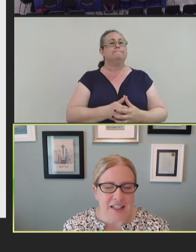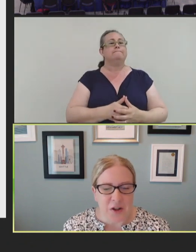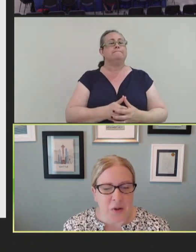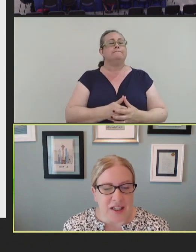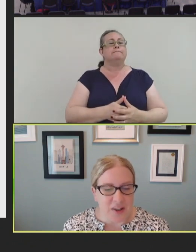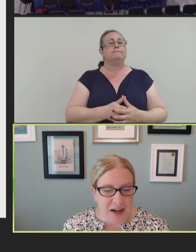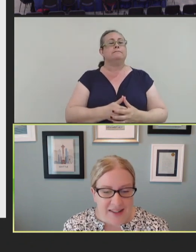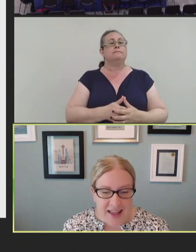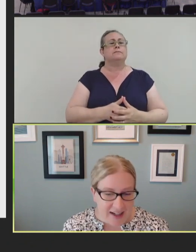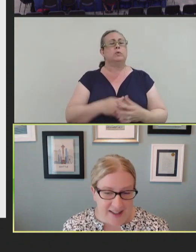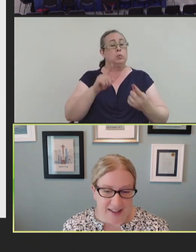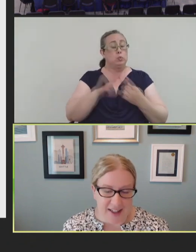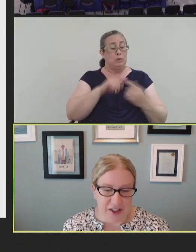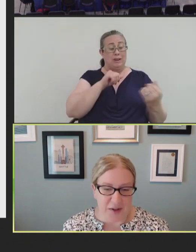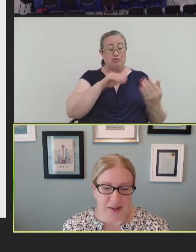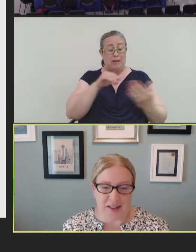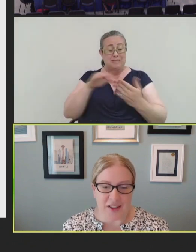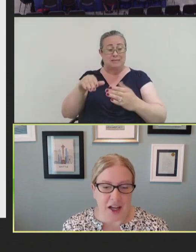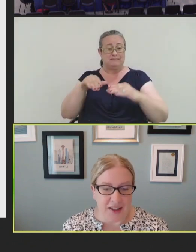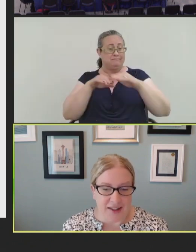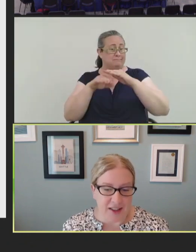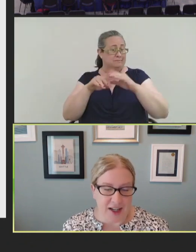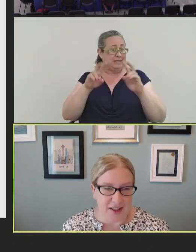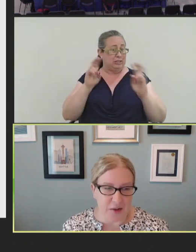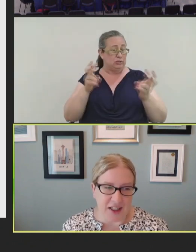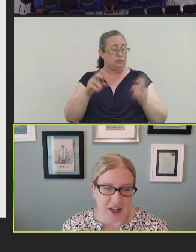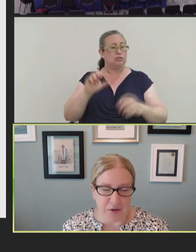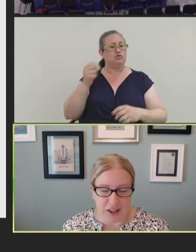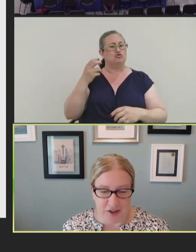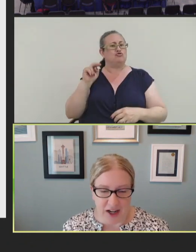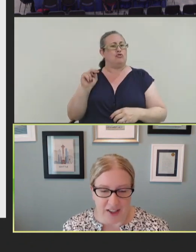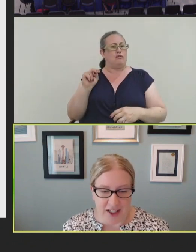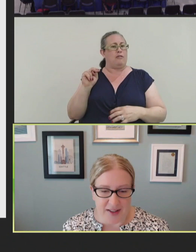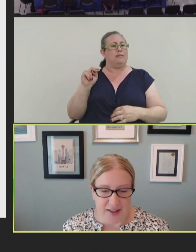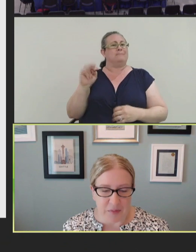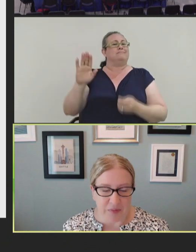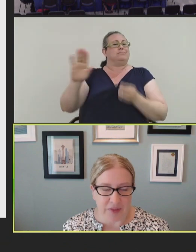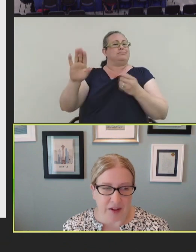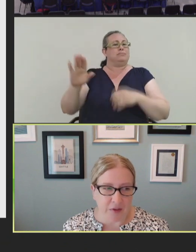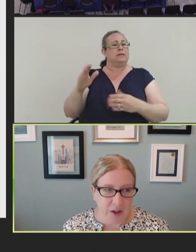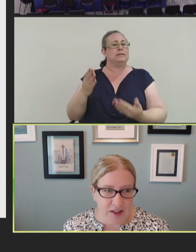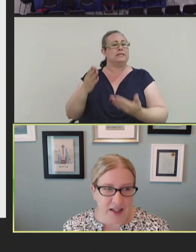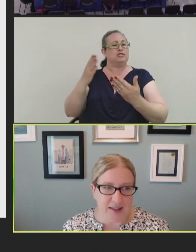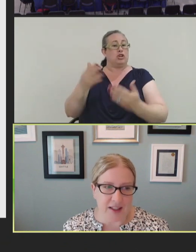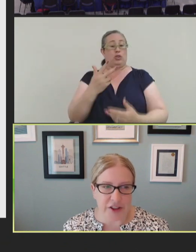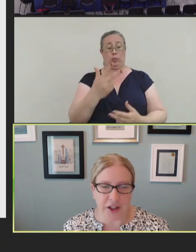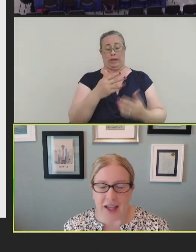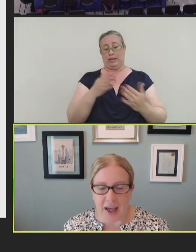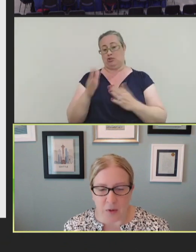To address access issues, SEAN suggests three general strategies. First is ensuring equity